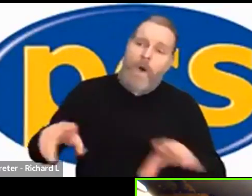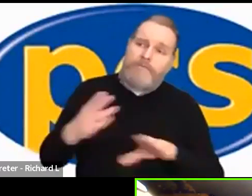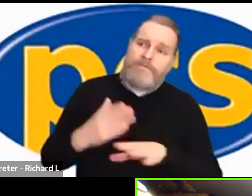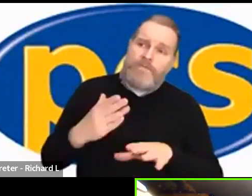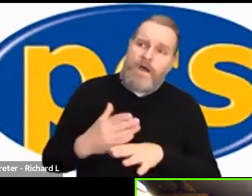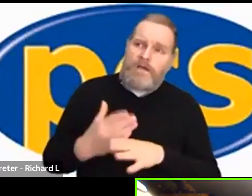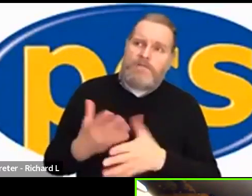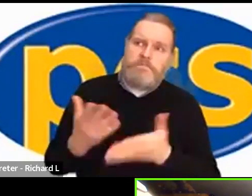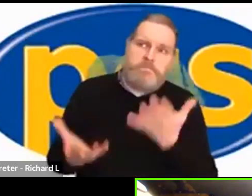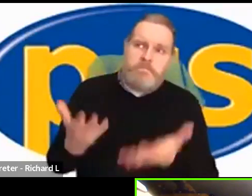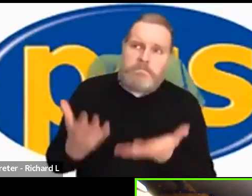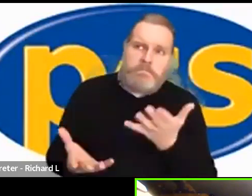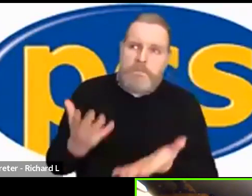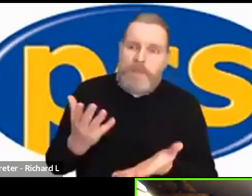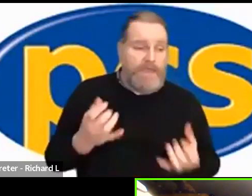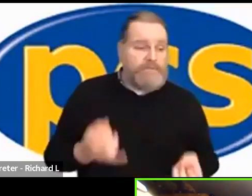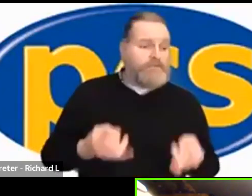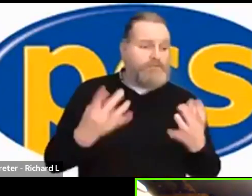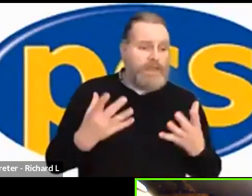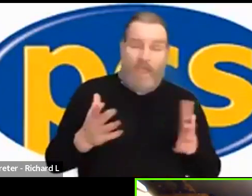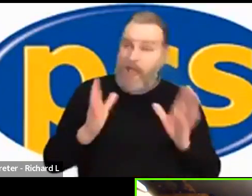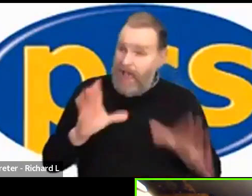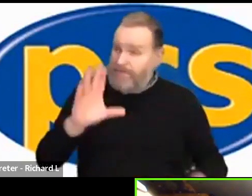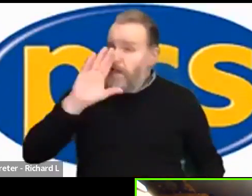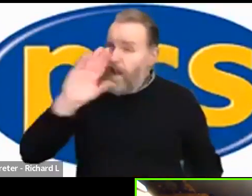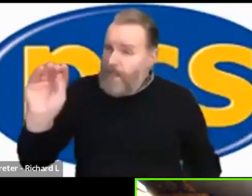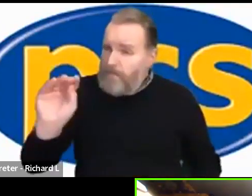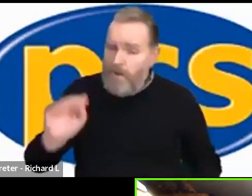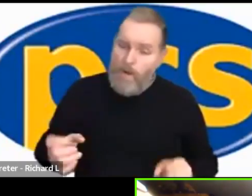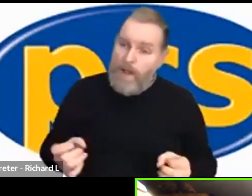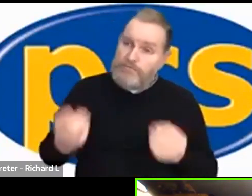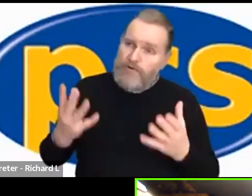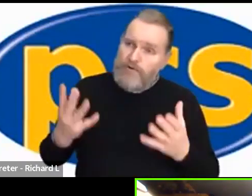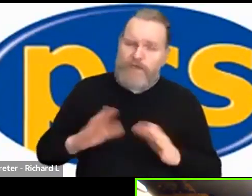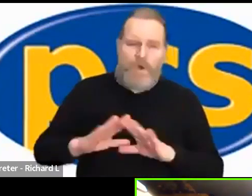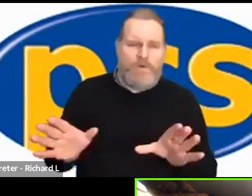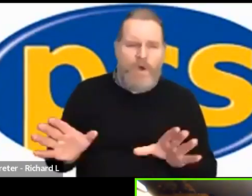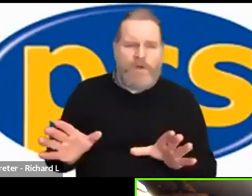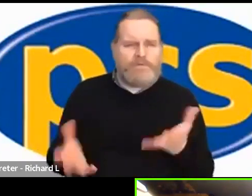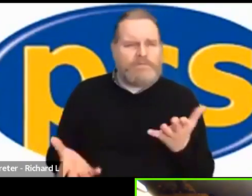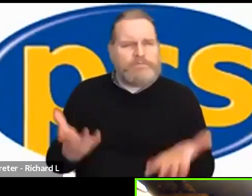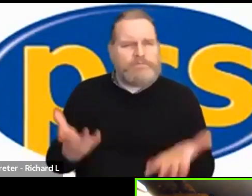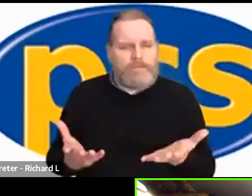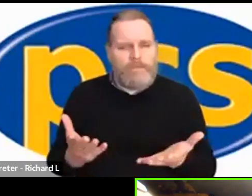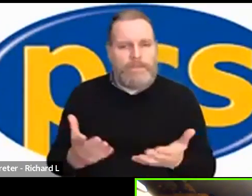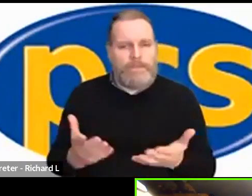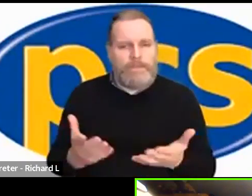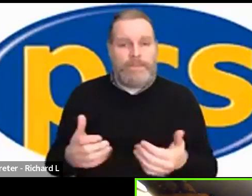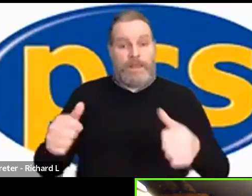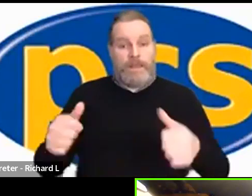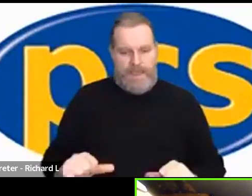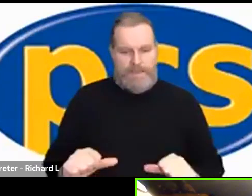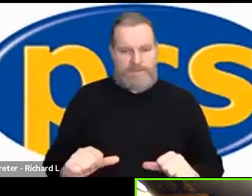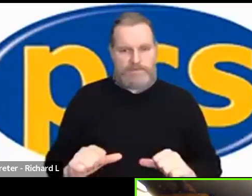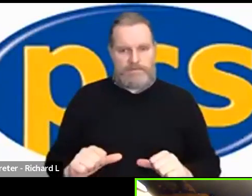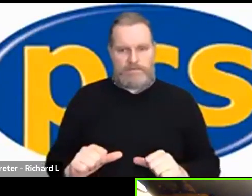live managers on the day before, not before, not attending work super picking or super picking or striking. Do we have to Do we have to do that? And then there are others there are others saying, Should